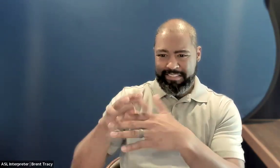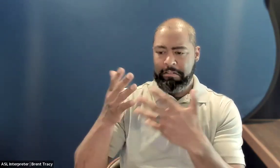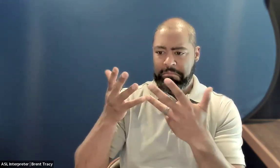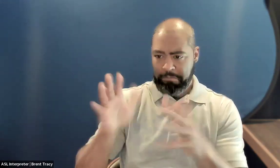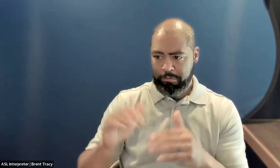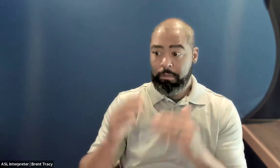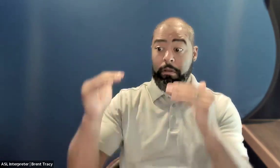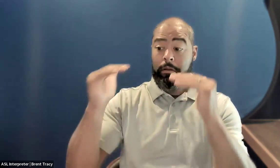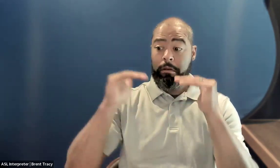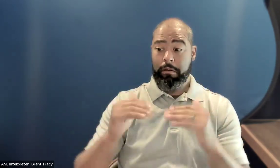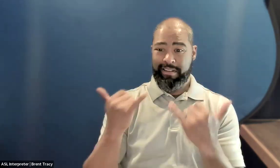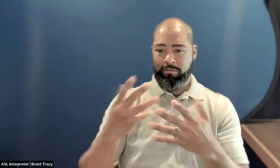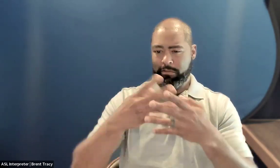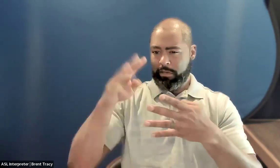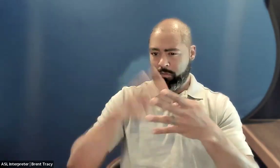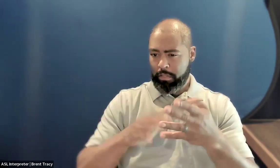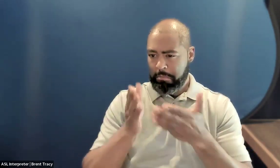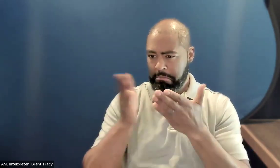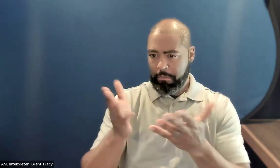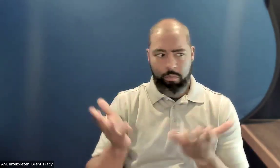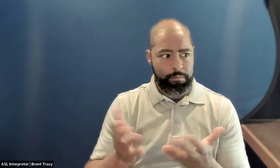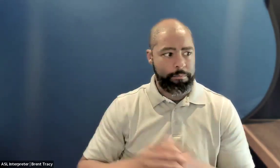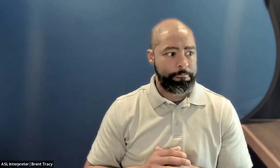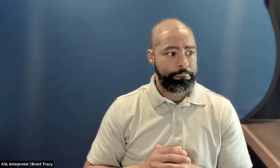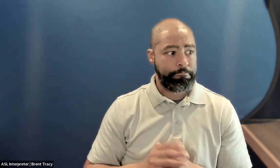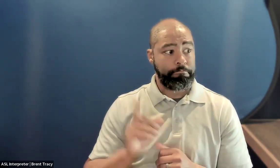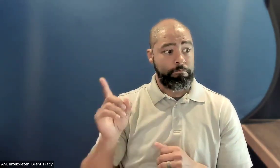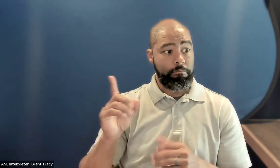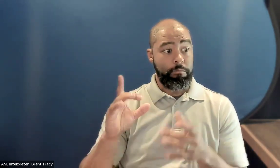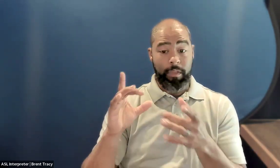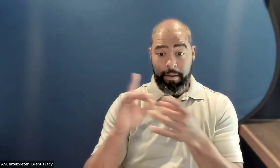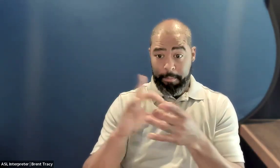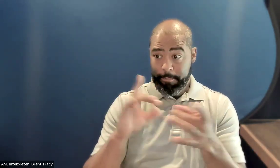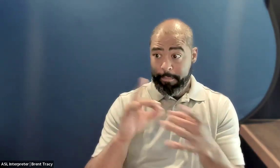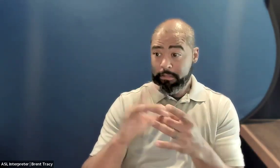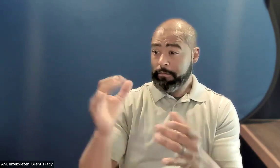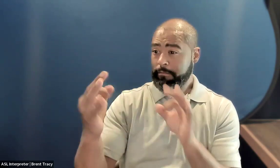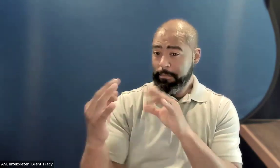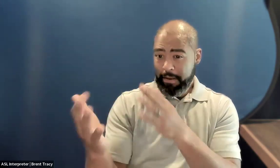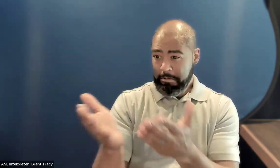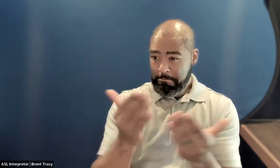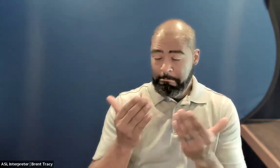We're putting out a straw proposal now for comment through September 16th holding public information sessions.